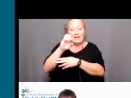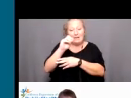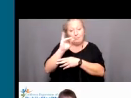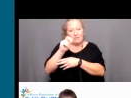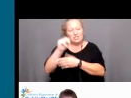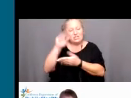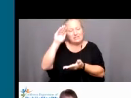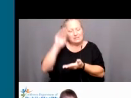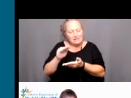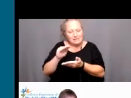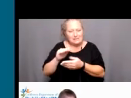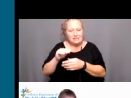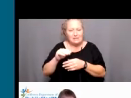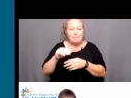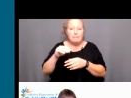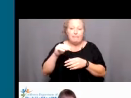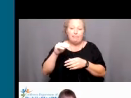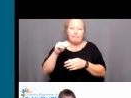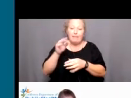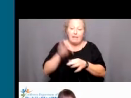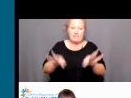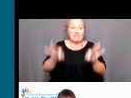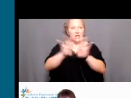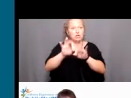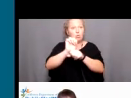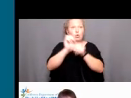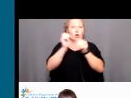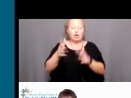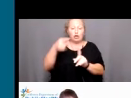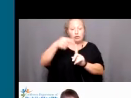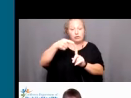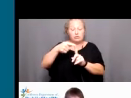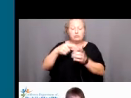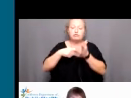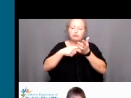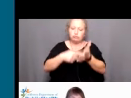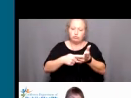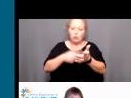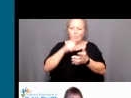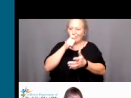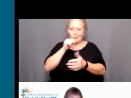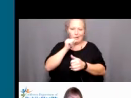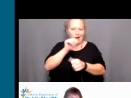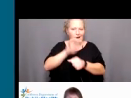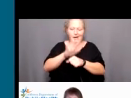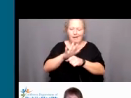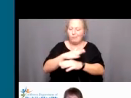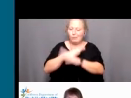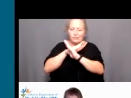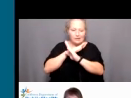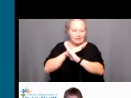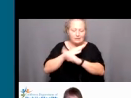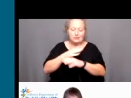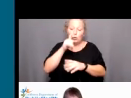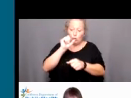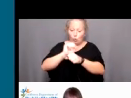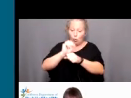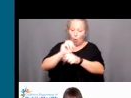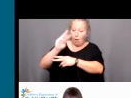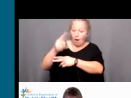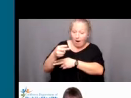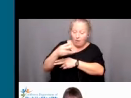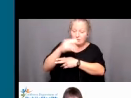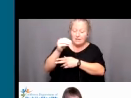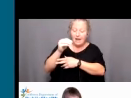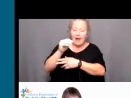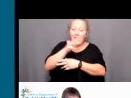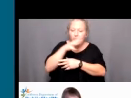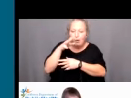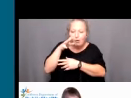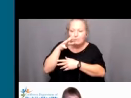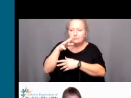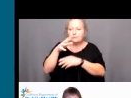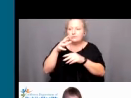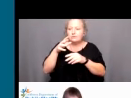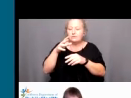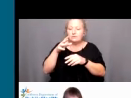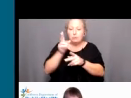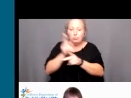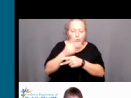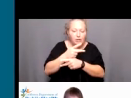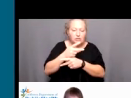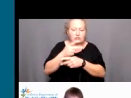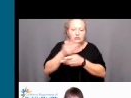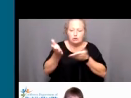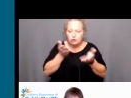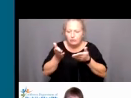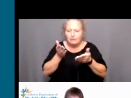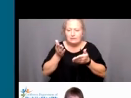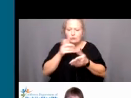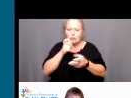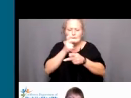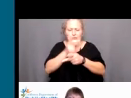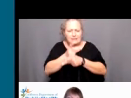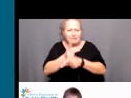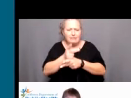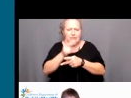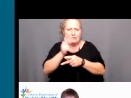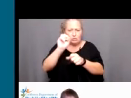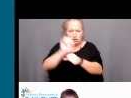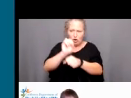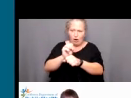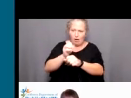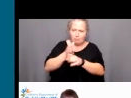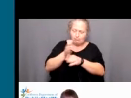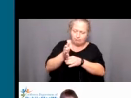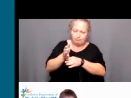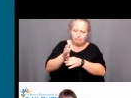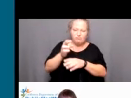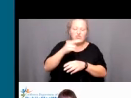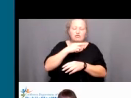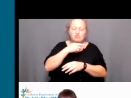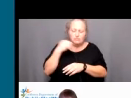Renaissance on the term essential workers revealed who was least protected. People who work in warehouses, in agricultural fields, in food production and service and caregiving industries, facing a risk of illness to hold up